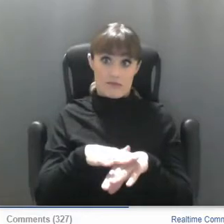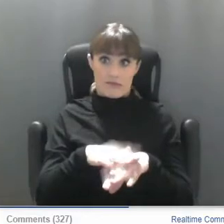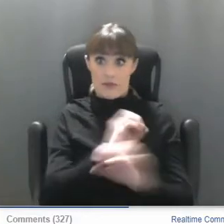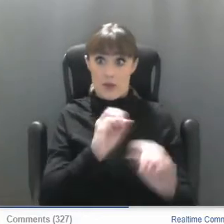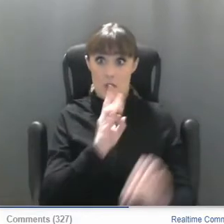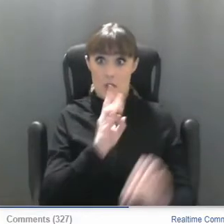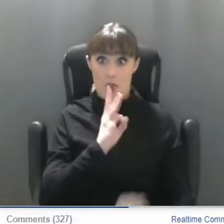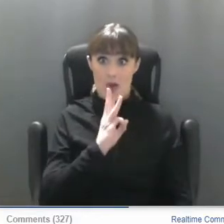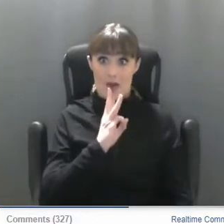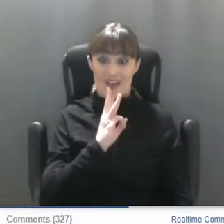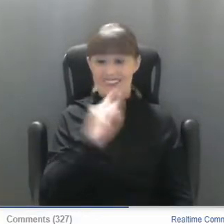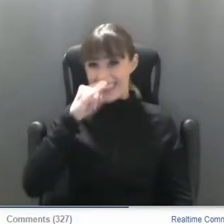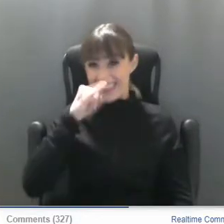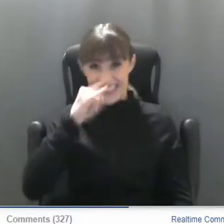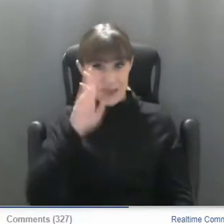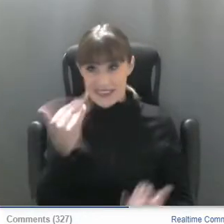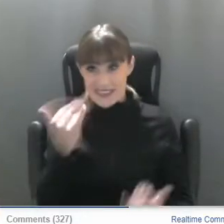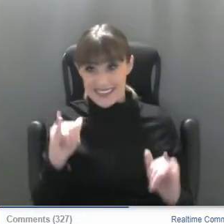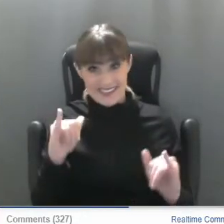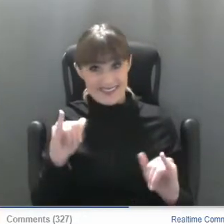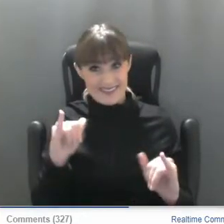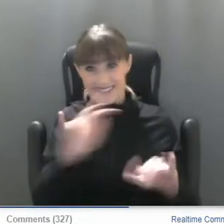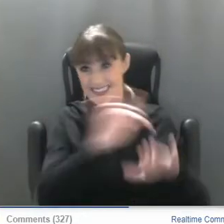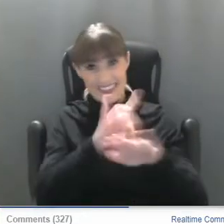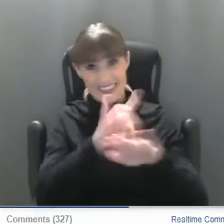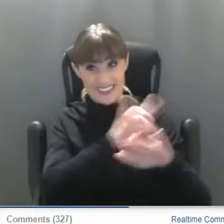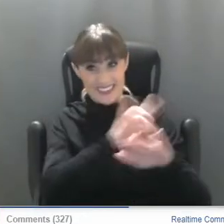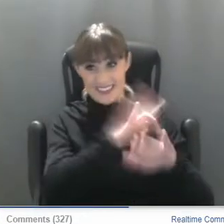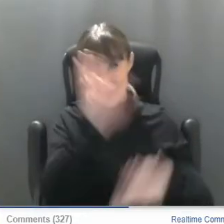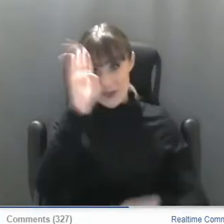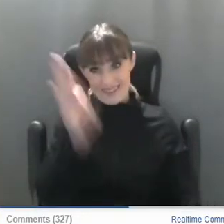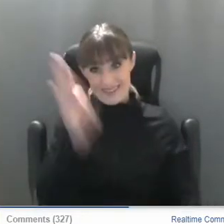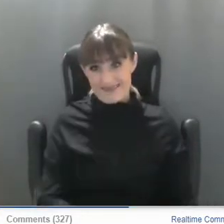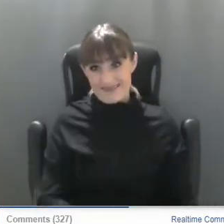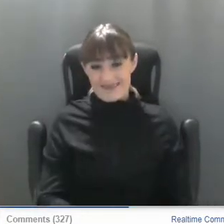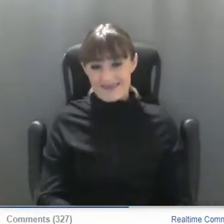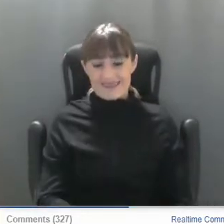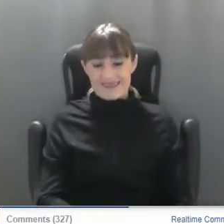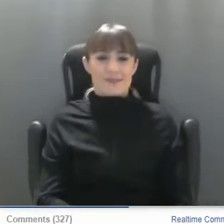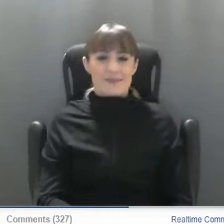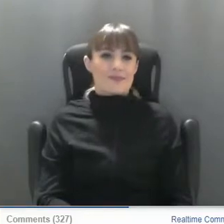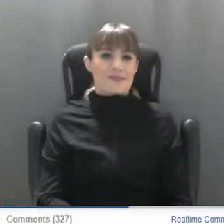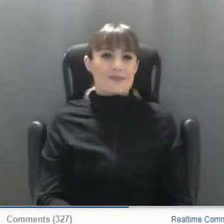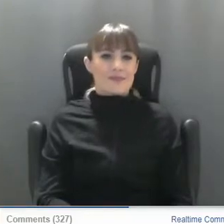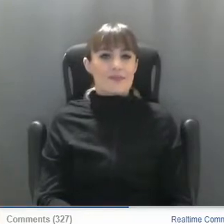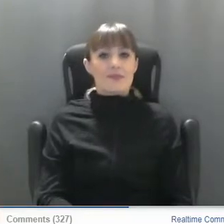there, chlorinated water. So, you'll see here too, that all of the statues and